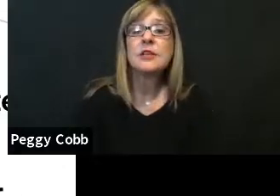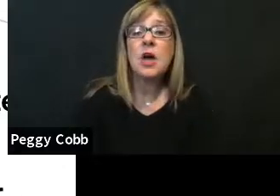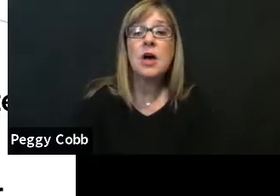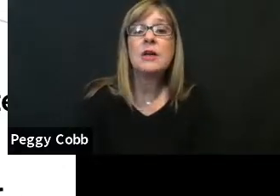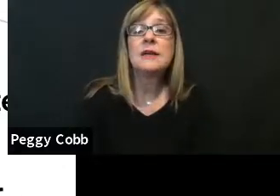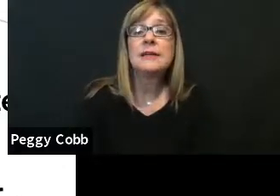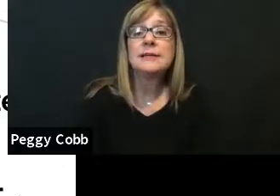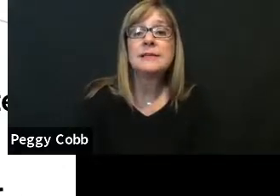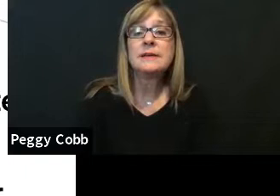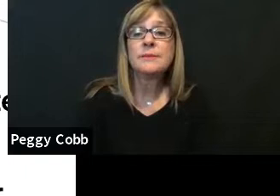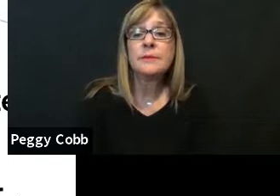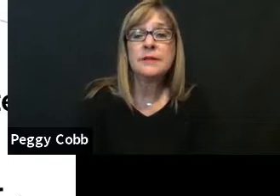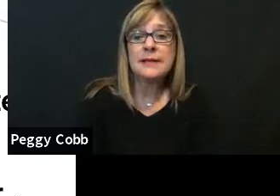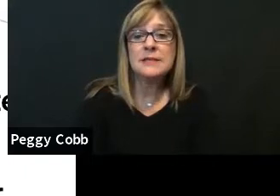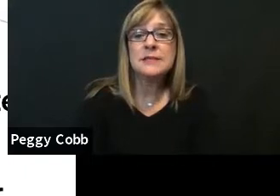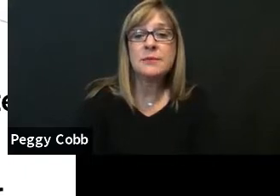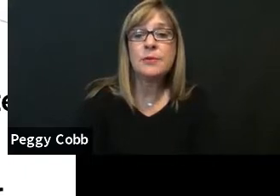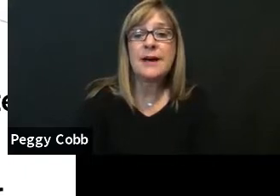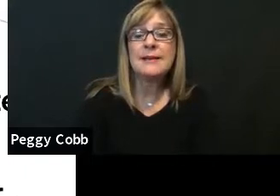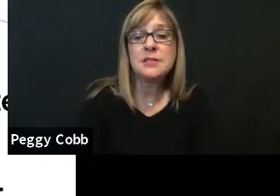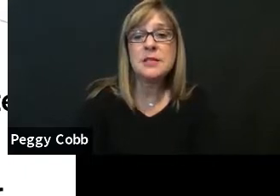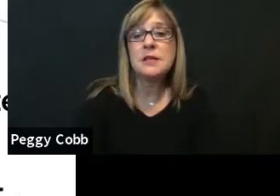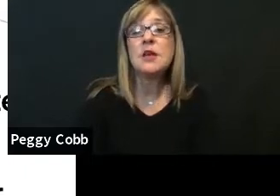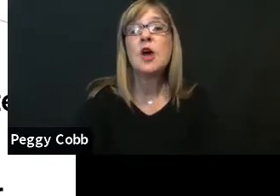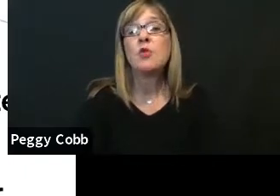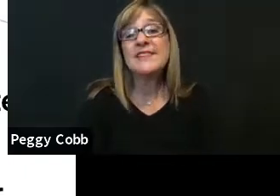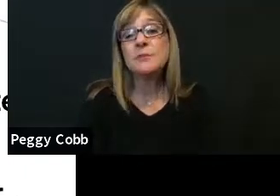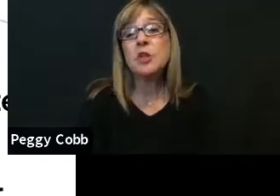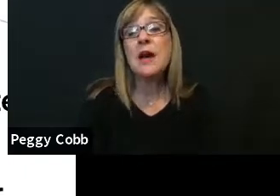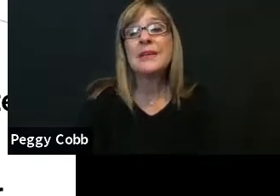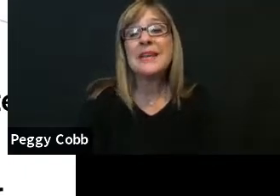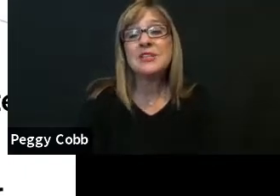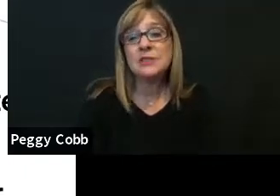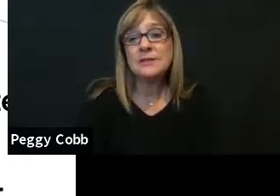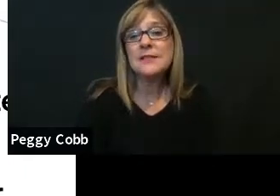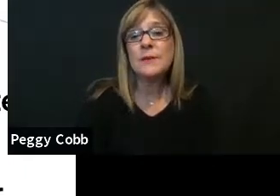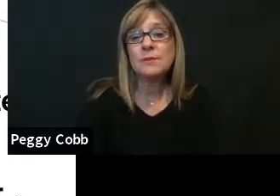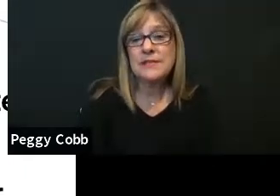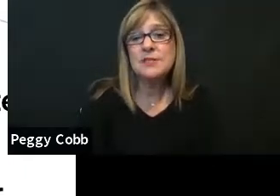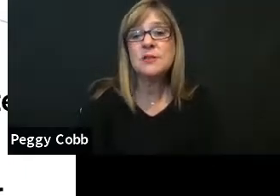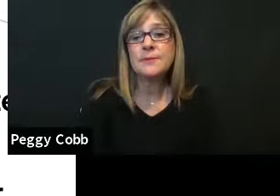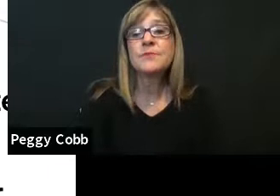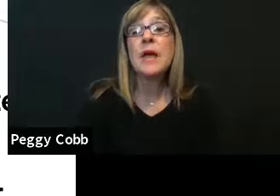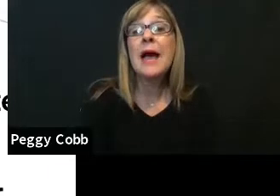The law is, YETS provides the reasonable accommodation, that's what we teach them.